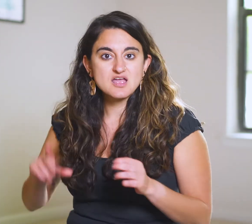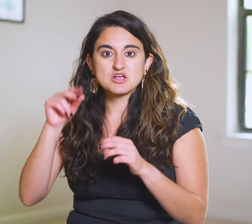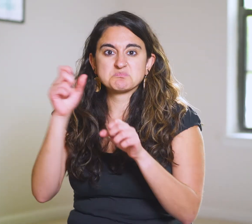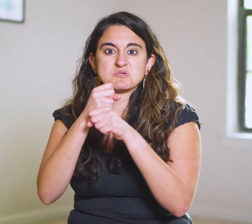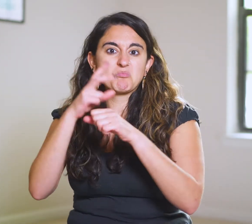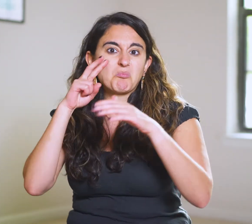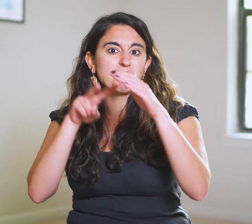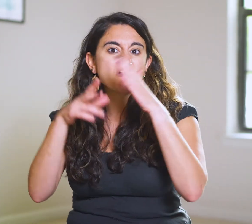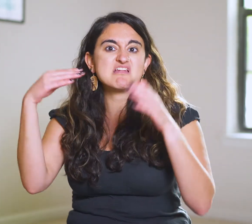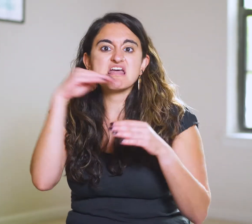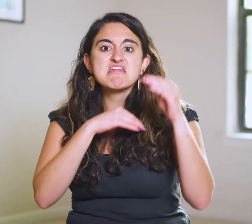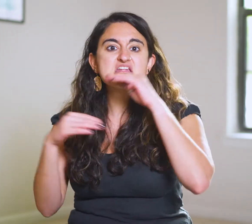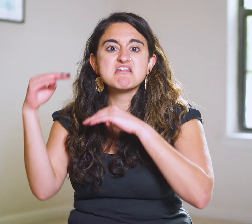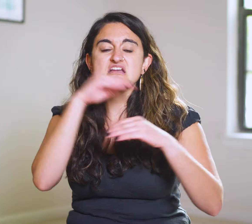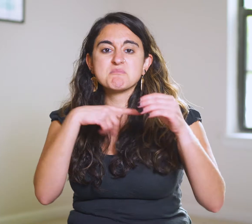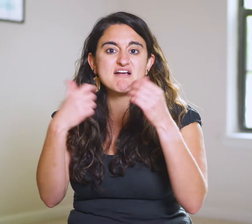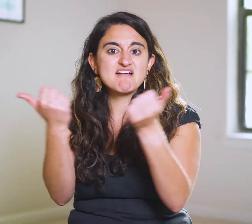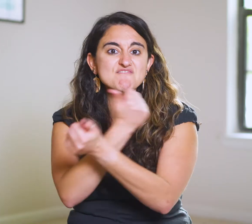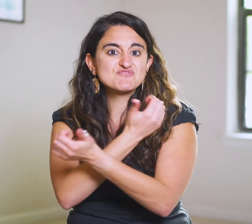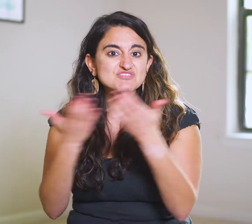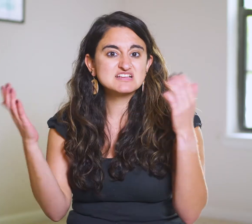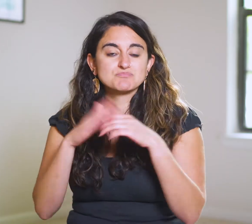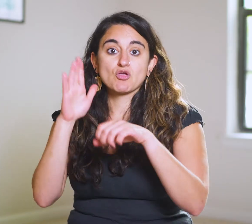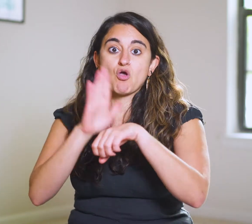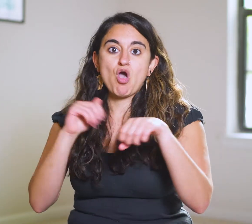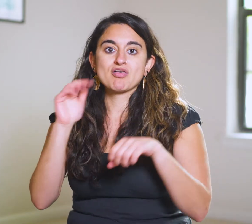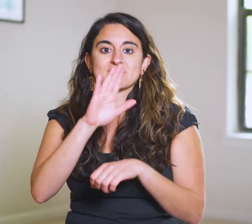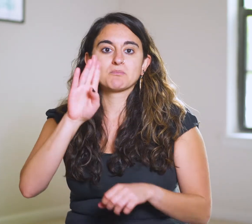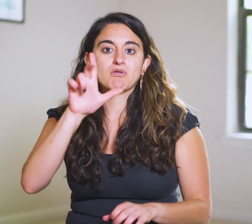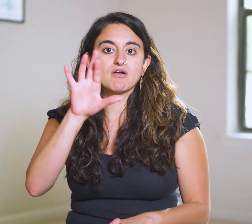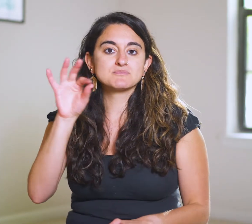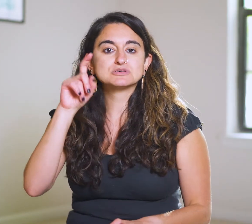and he’s making prophets lie about everything. He calls their bluff,